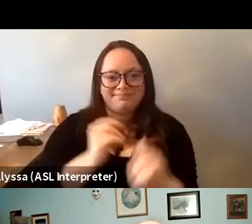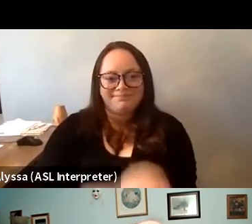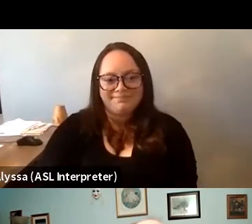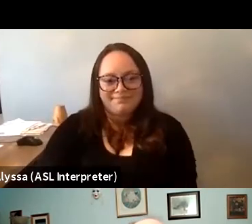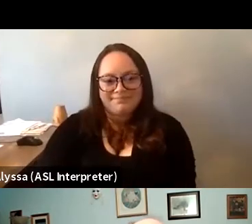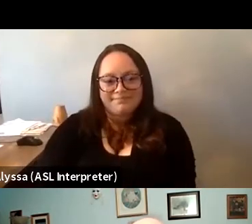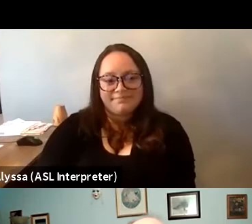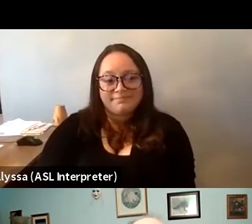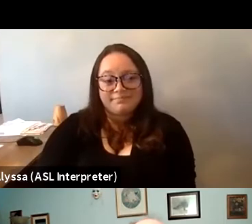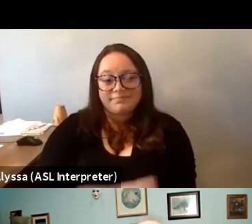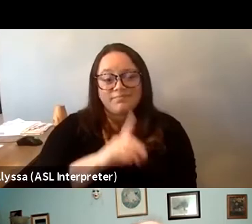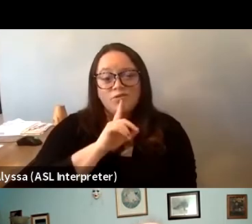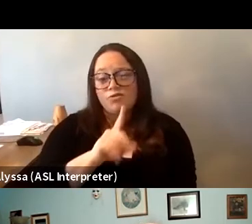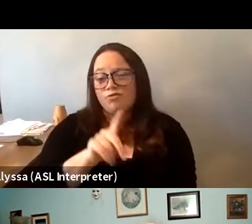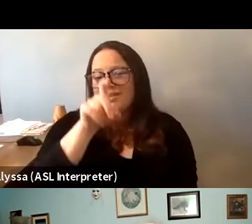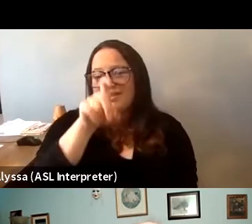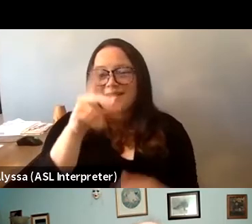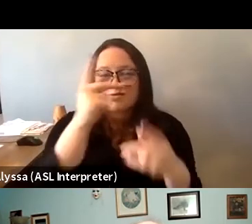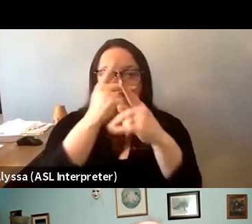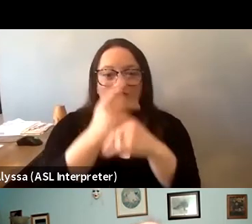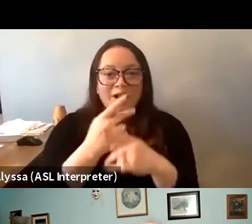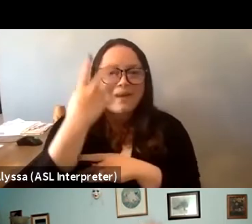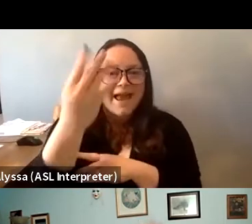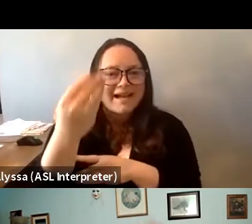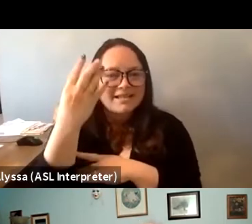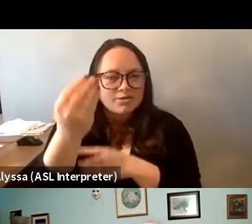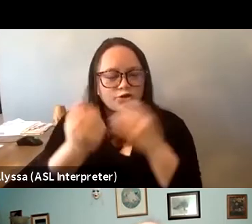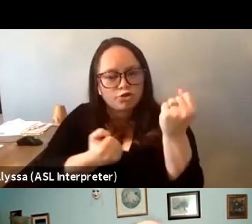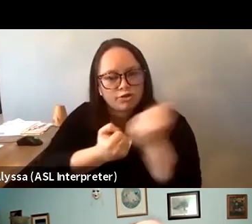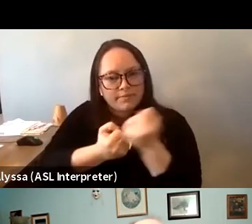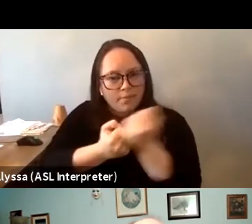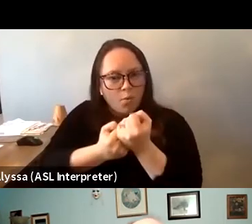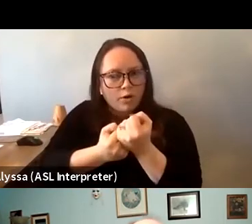external support, and to build a network for my son and I because